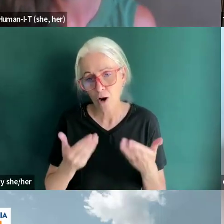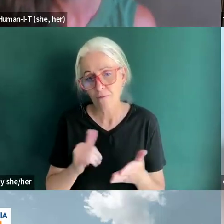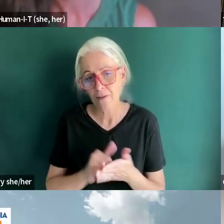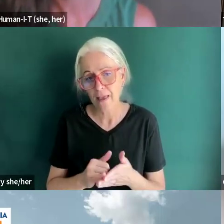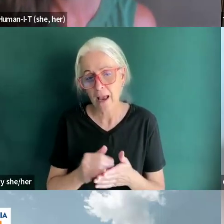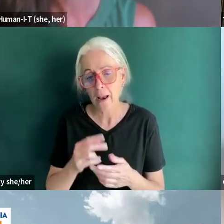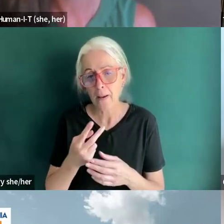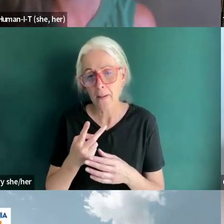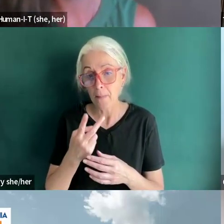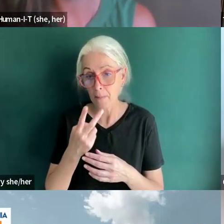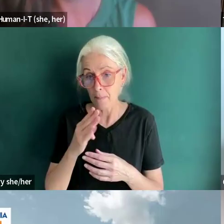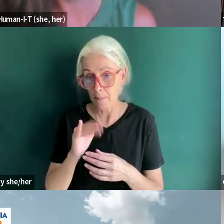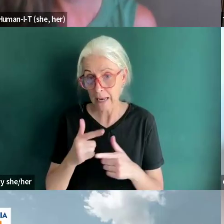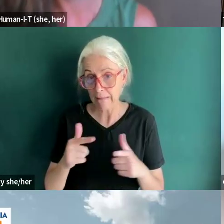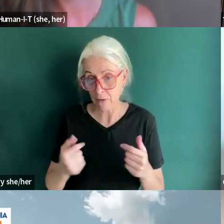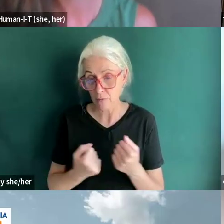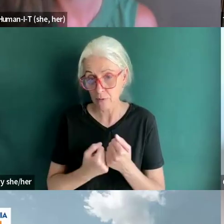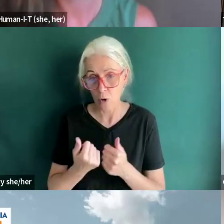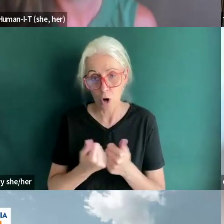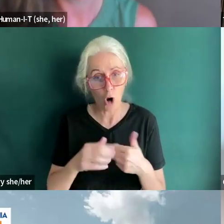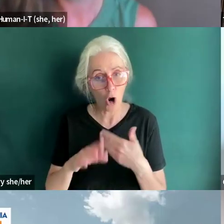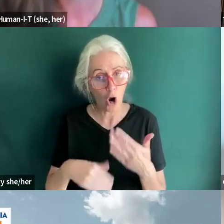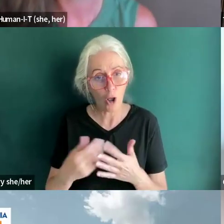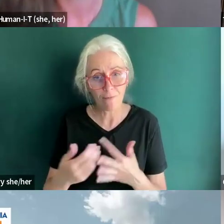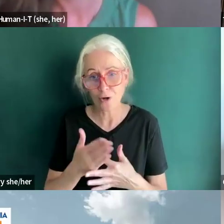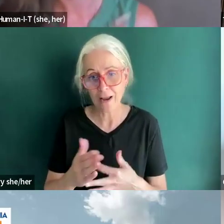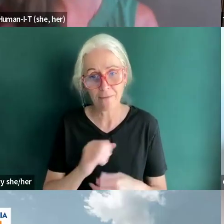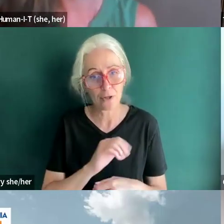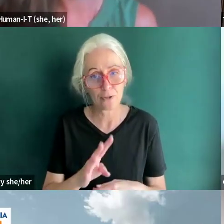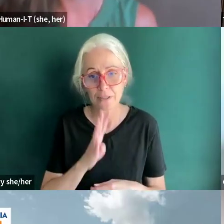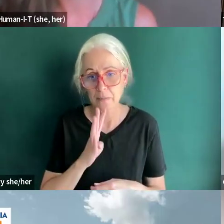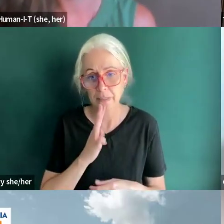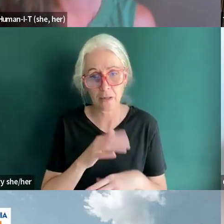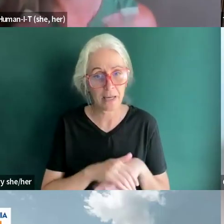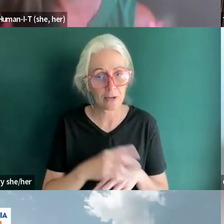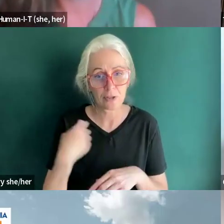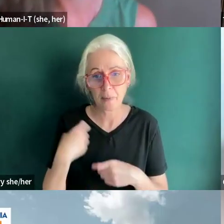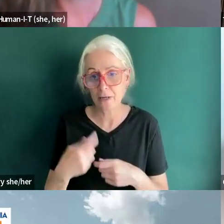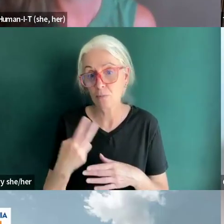support for folks. Every one of our navigators is bilingual, so when you reach out to a navigator,